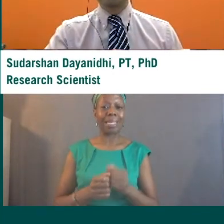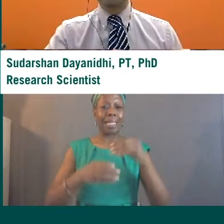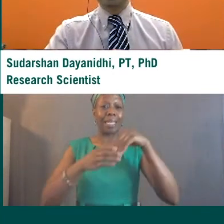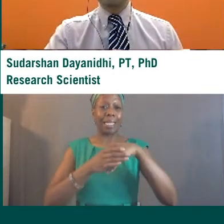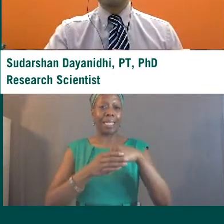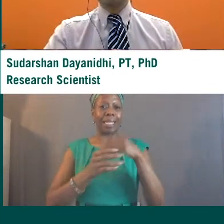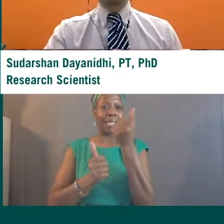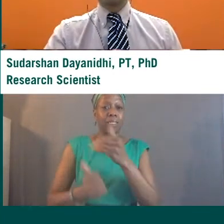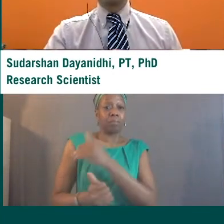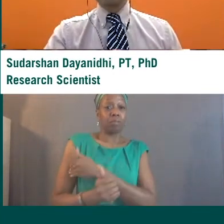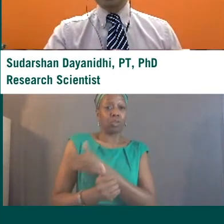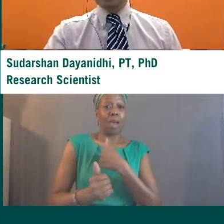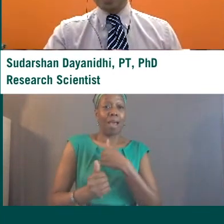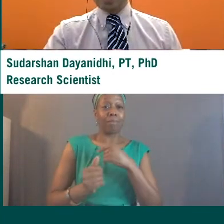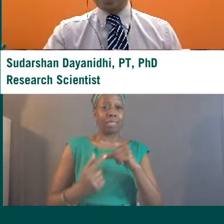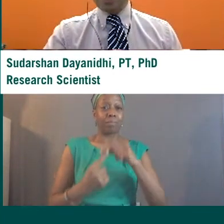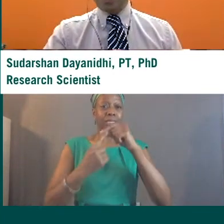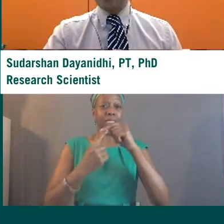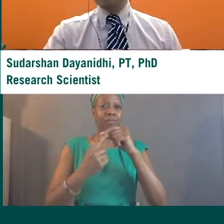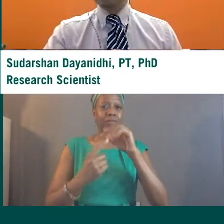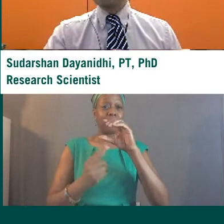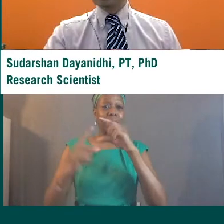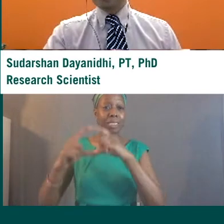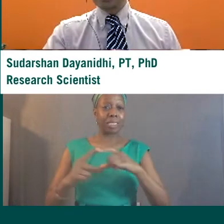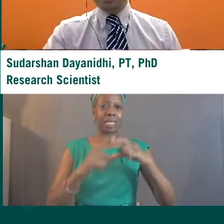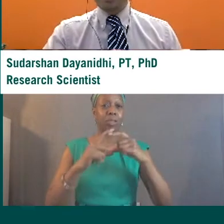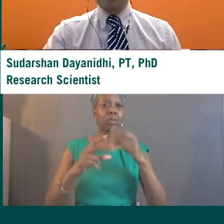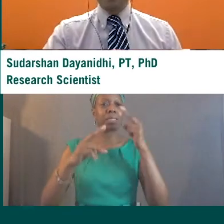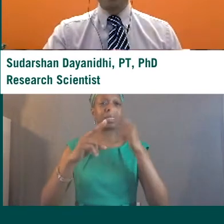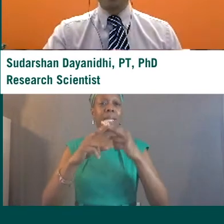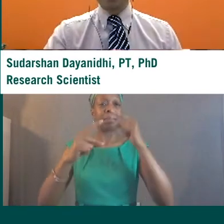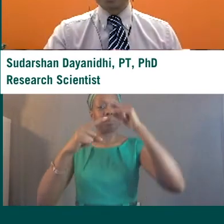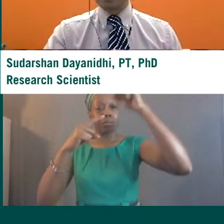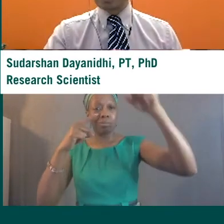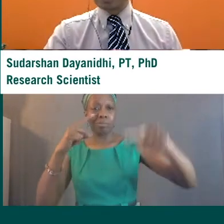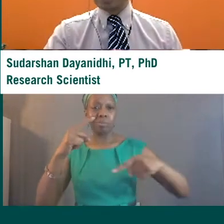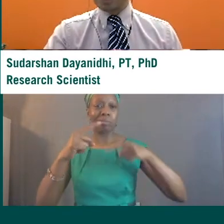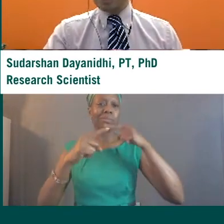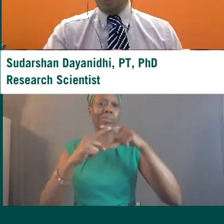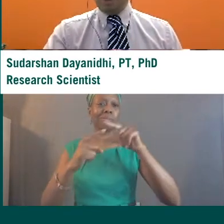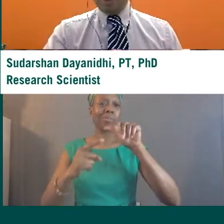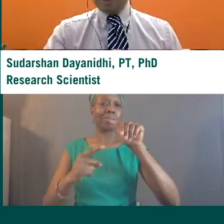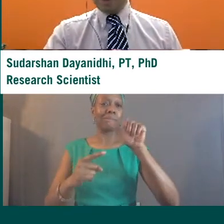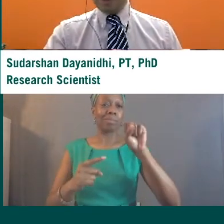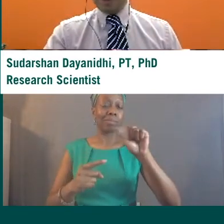You have Mesenchymal stem cells, you have Neural stem cells, you have Hematopoietic stem cells. All of these stem cells,